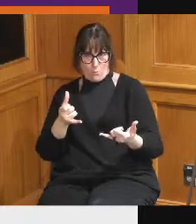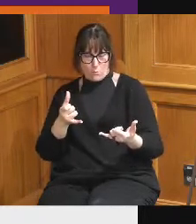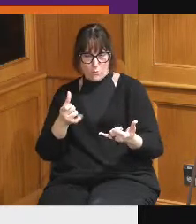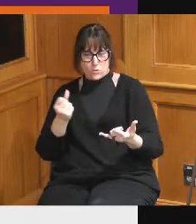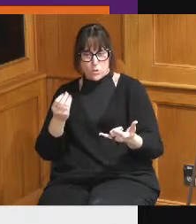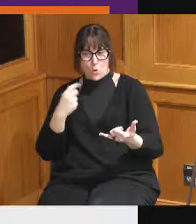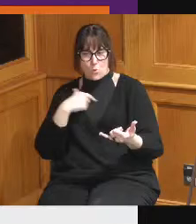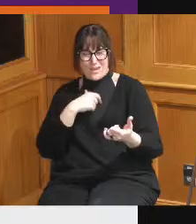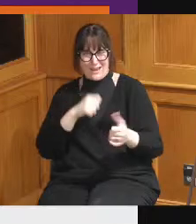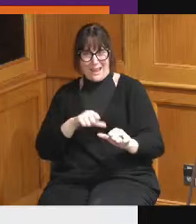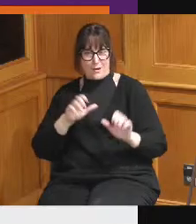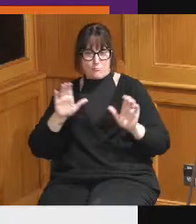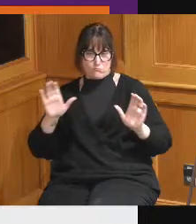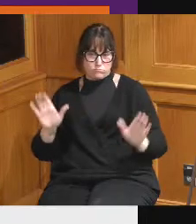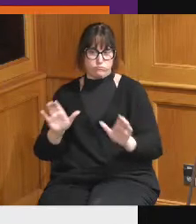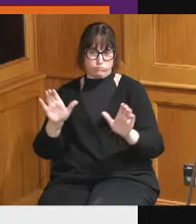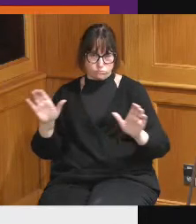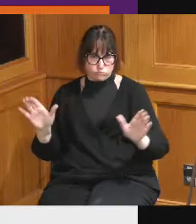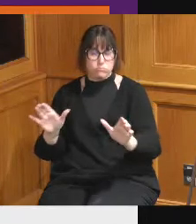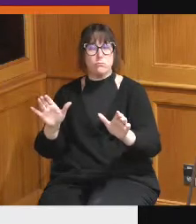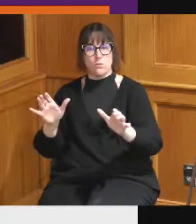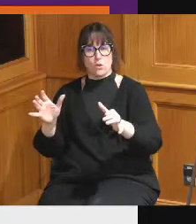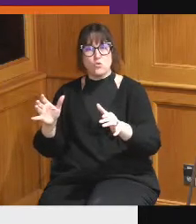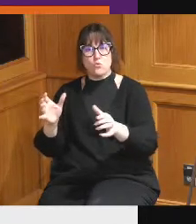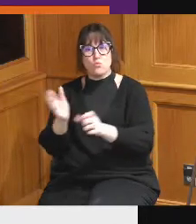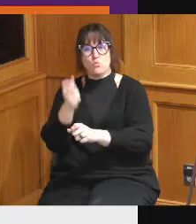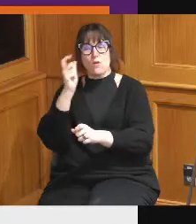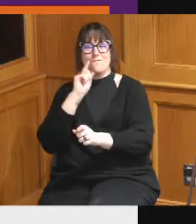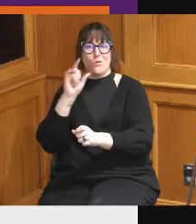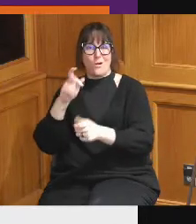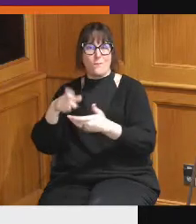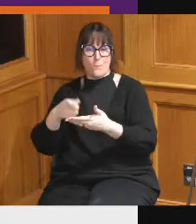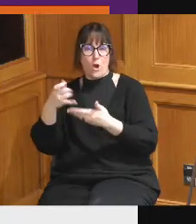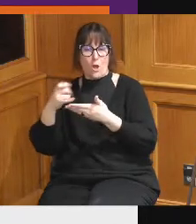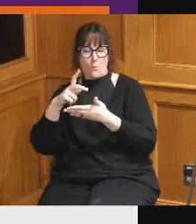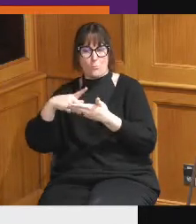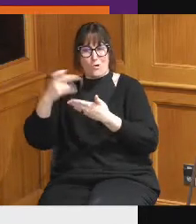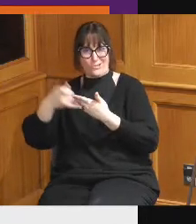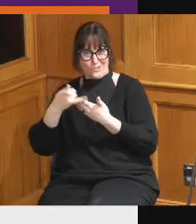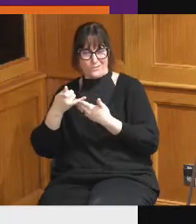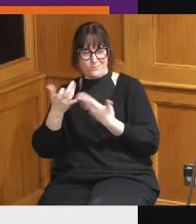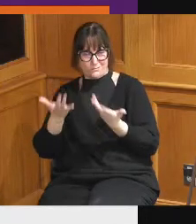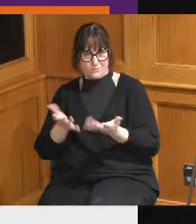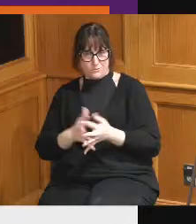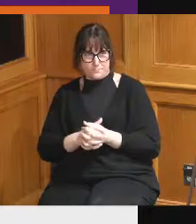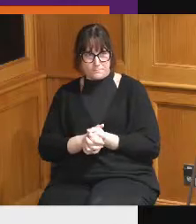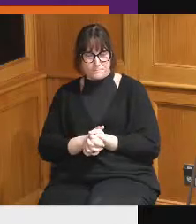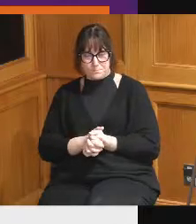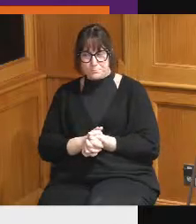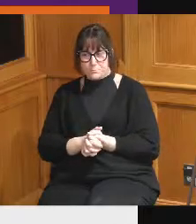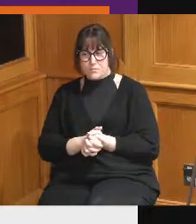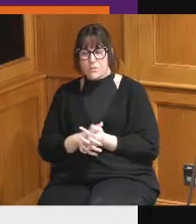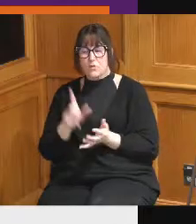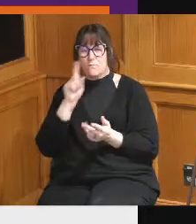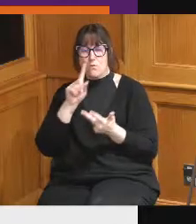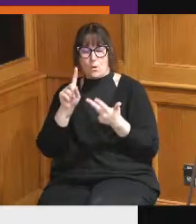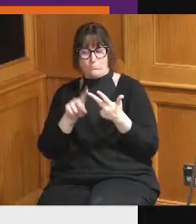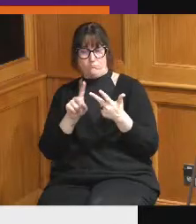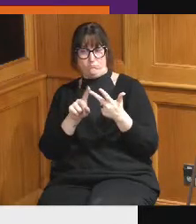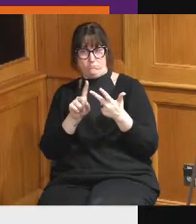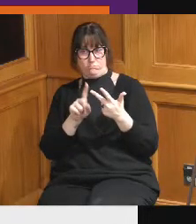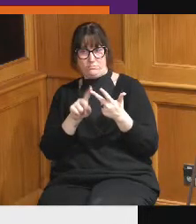line and that progress is in work on the reentry side on the tiny homes I really just put that